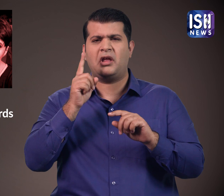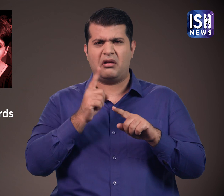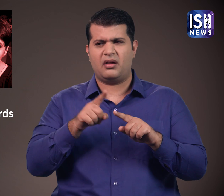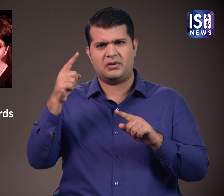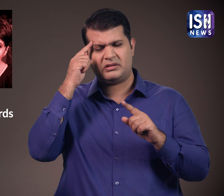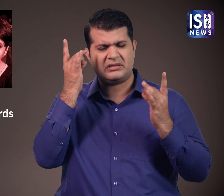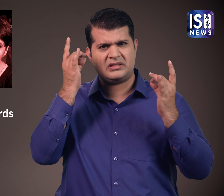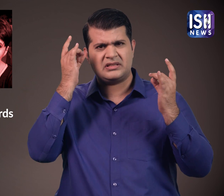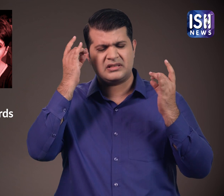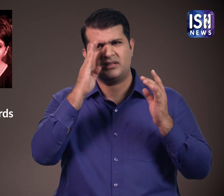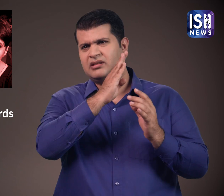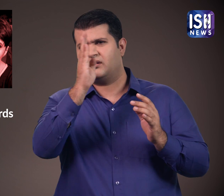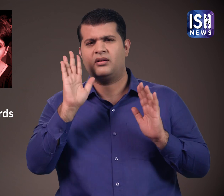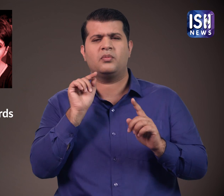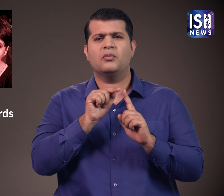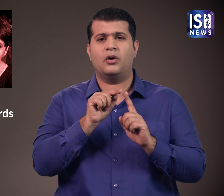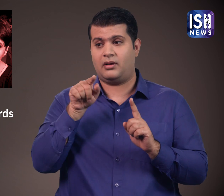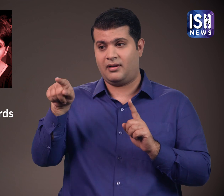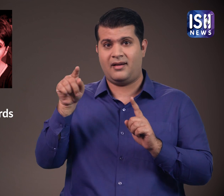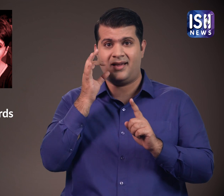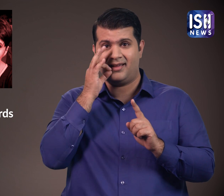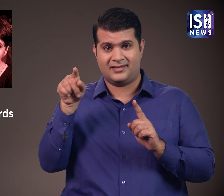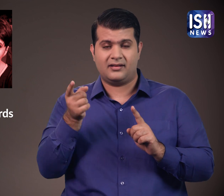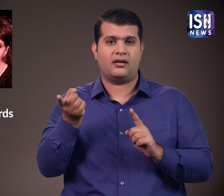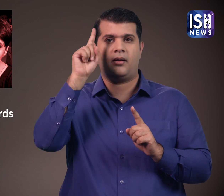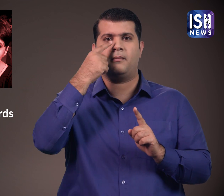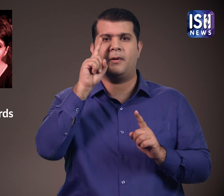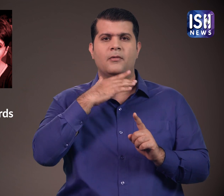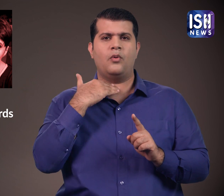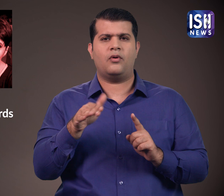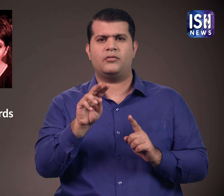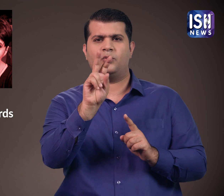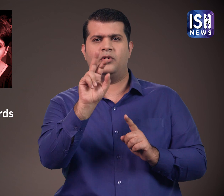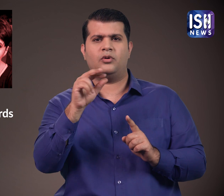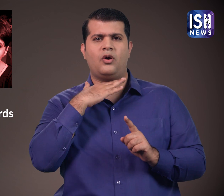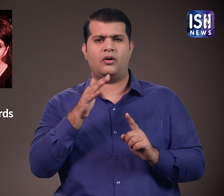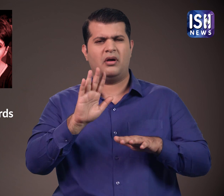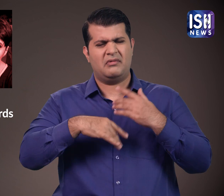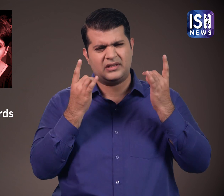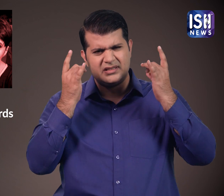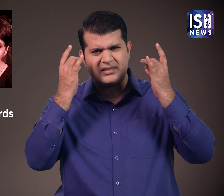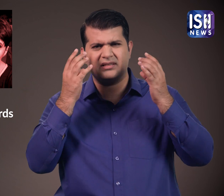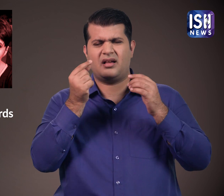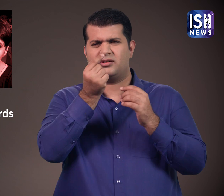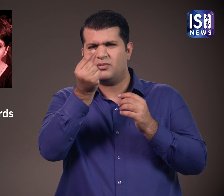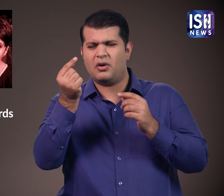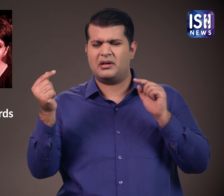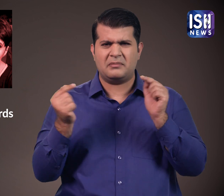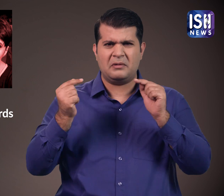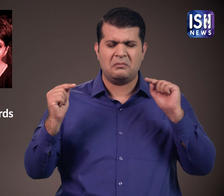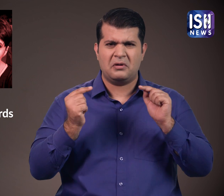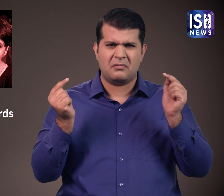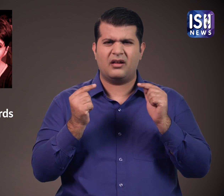He said after Walkar’s mother passed away, she picked fights with him over petty issues.